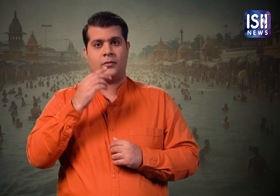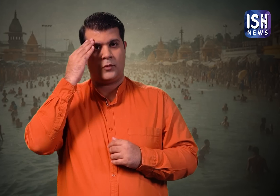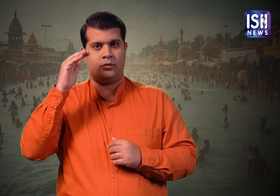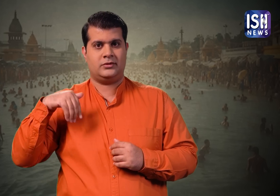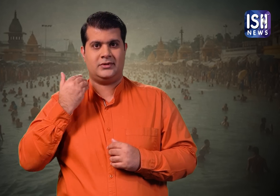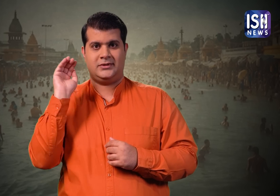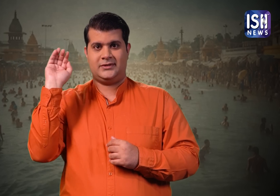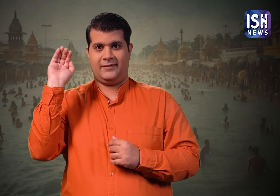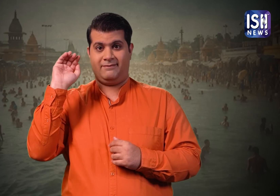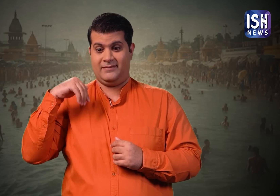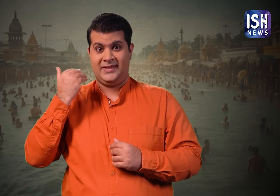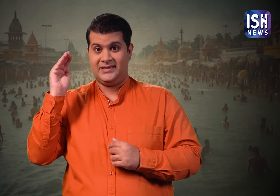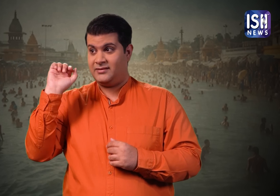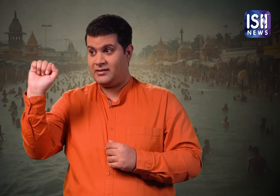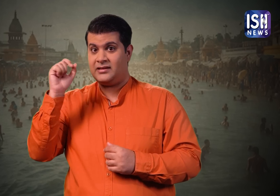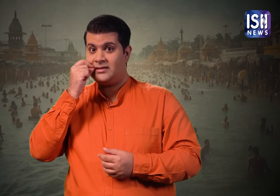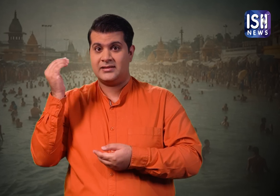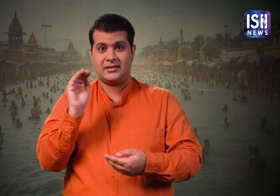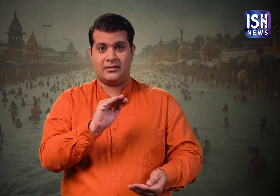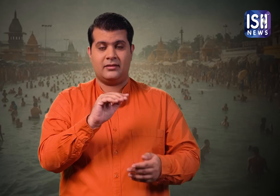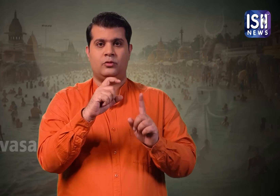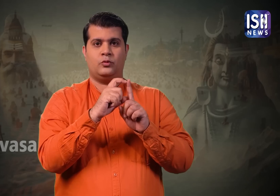Lord Shiva had a son named Durvasa.